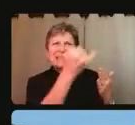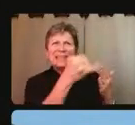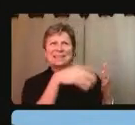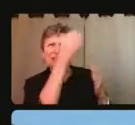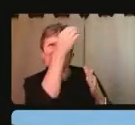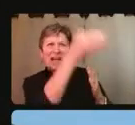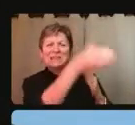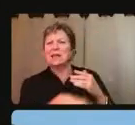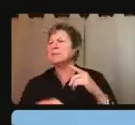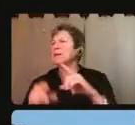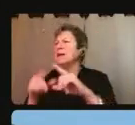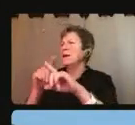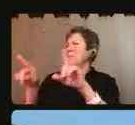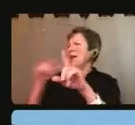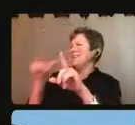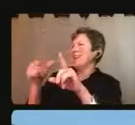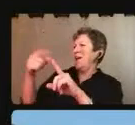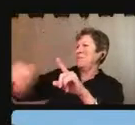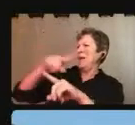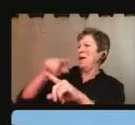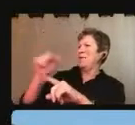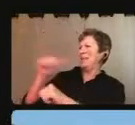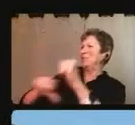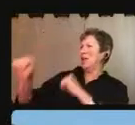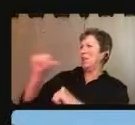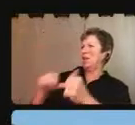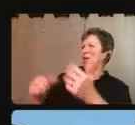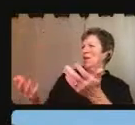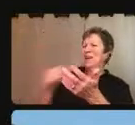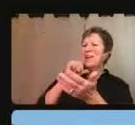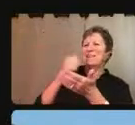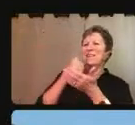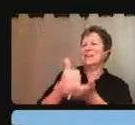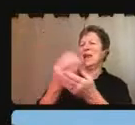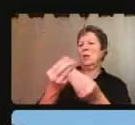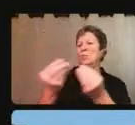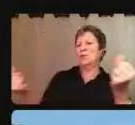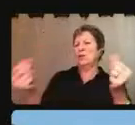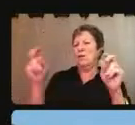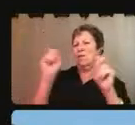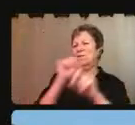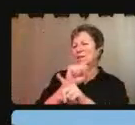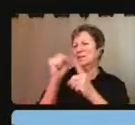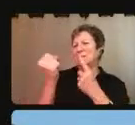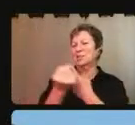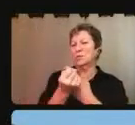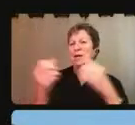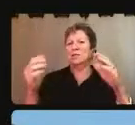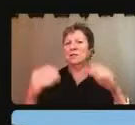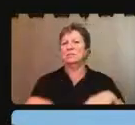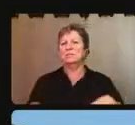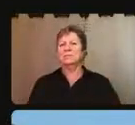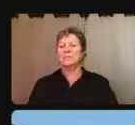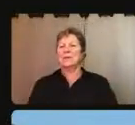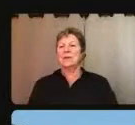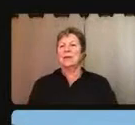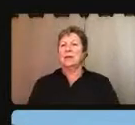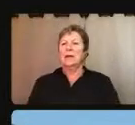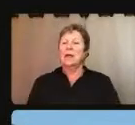OTHER, TO BE CRITICAL OF IDEAS AND CONCEPTS. LET'S NOT BE CRITICAL EACH